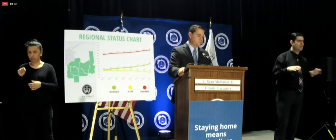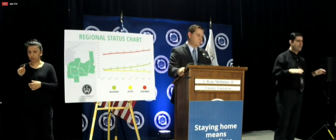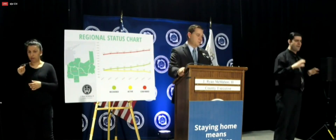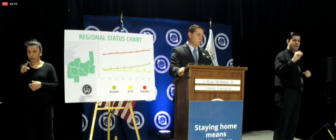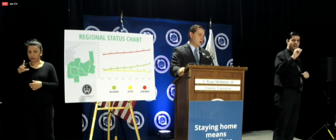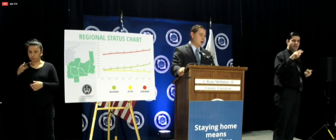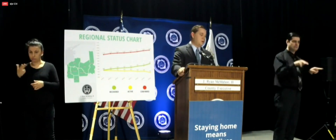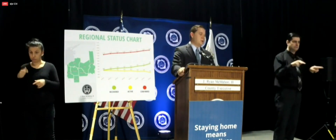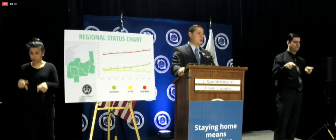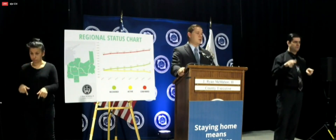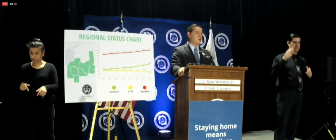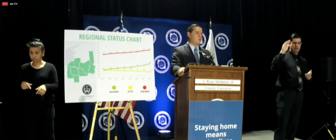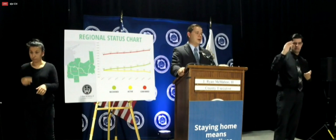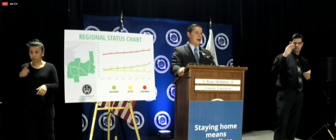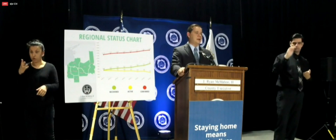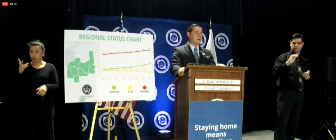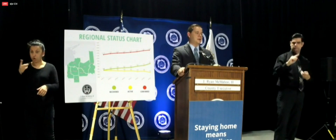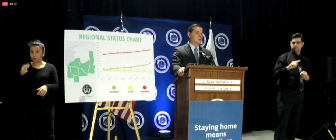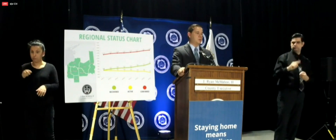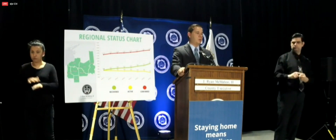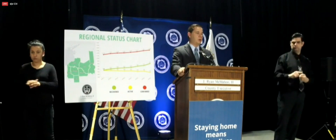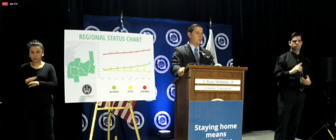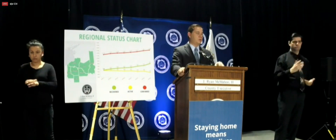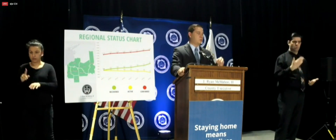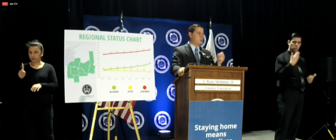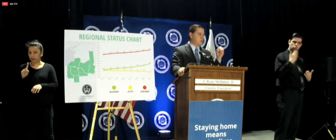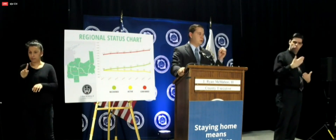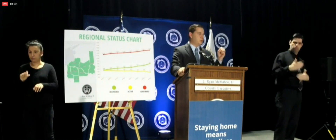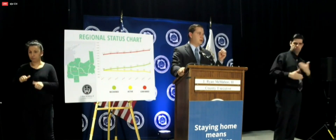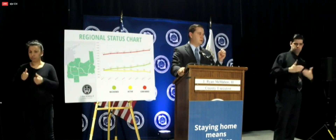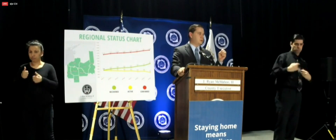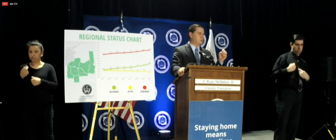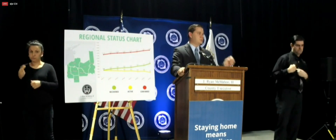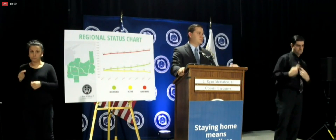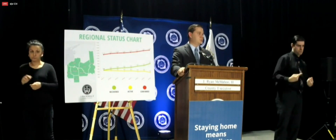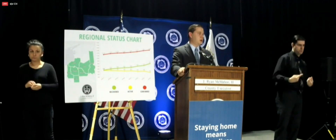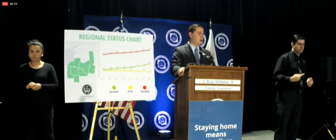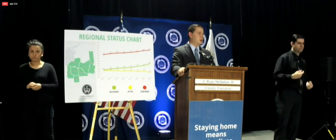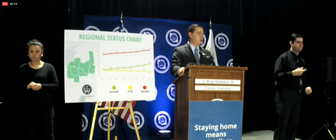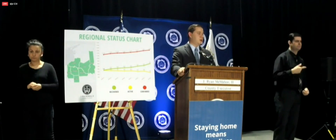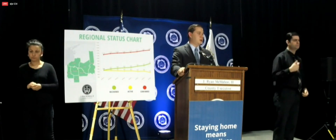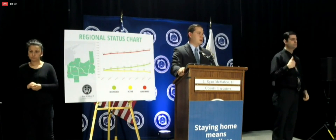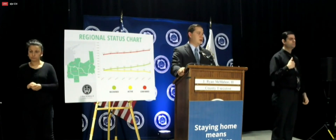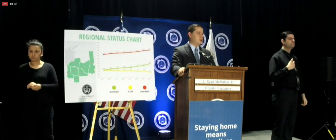MORE RECOVERIES AND LESS ACTIVE CASES, AND PRETTY FLAT NEW CASES. WE'RE NOT GOING TO GET TO A